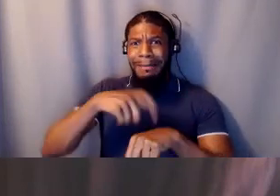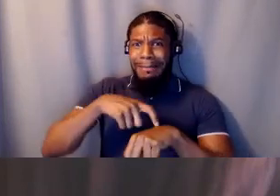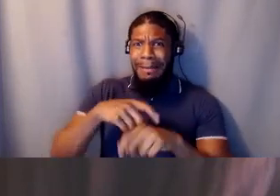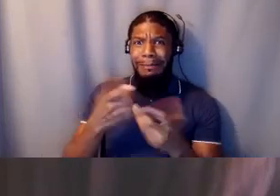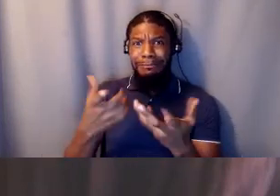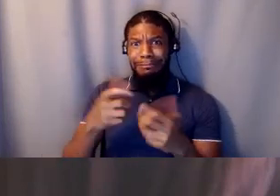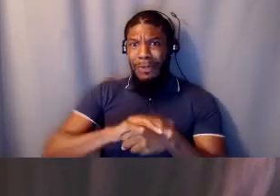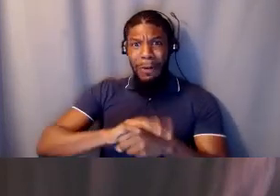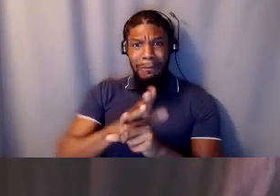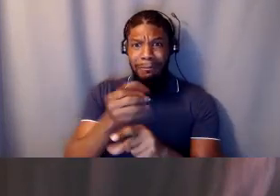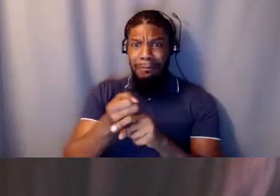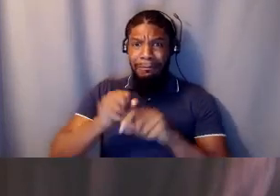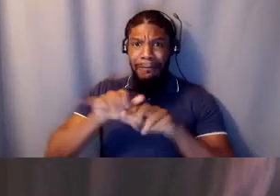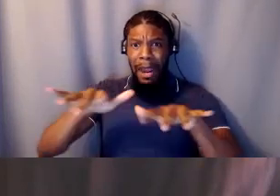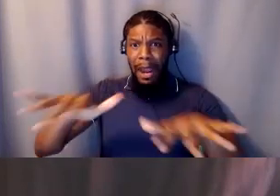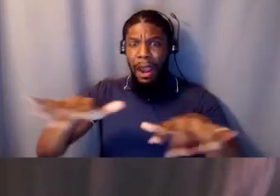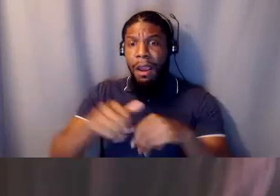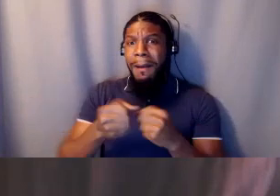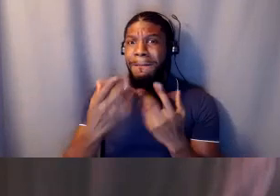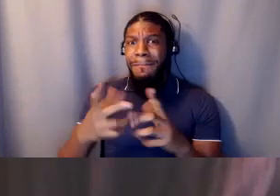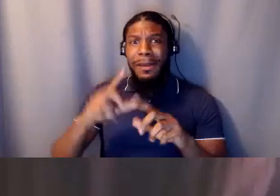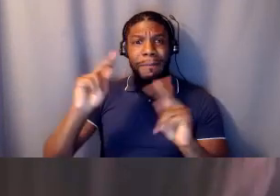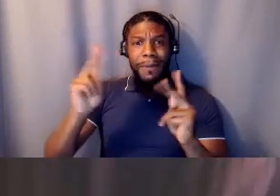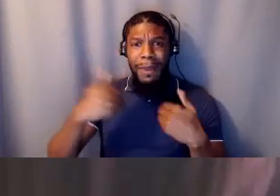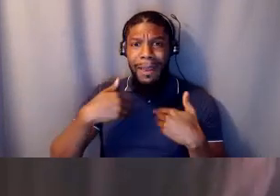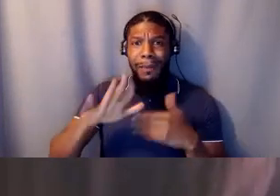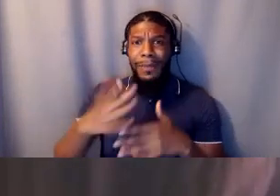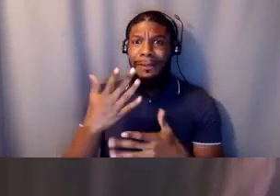They're having to actually scale back on their programming.